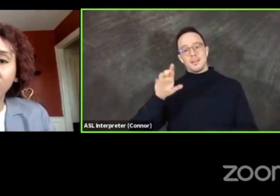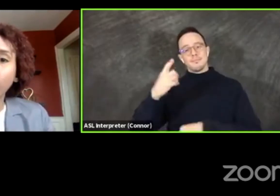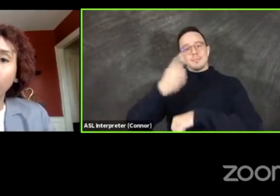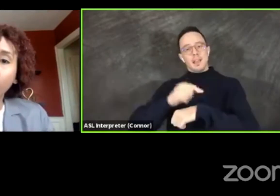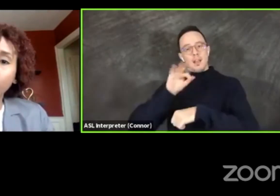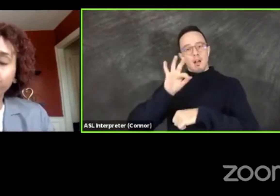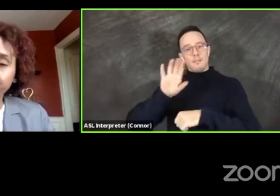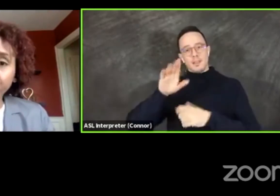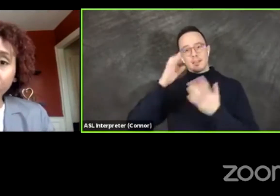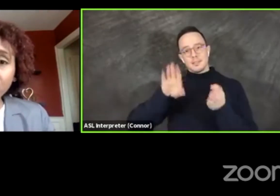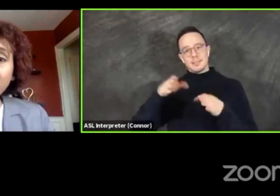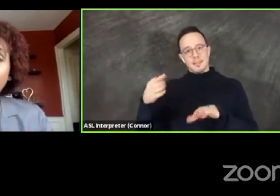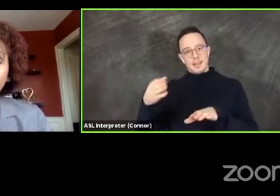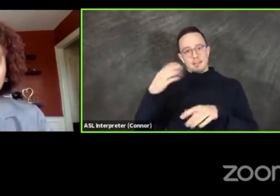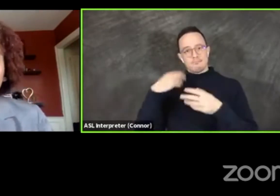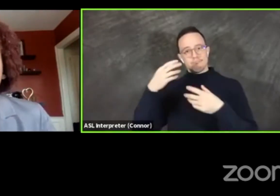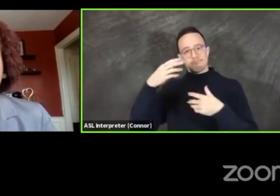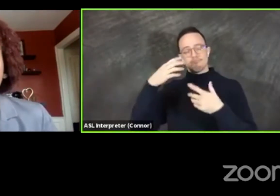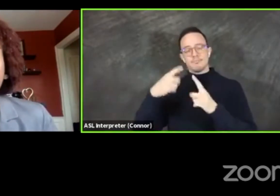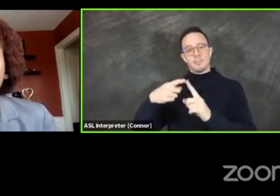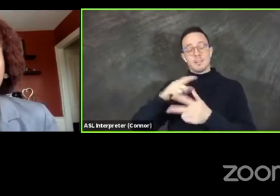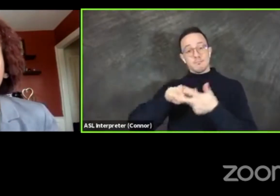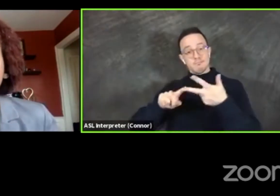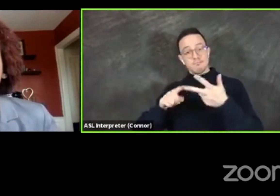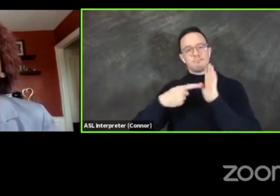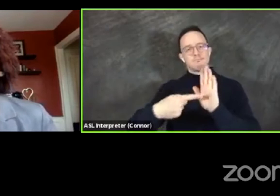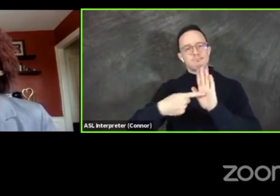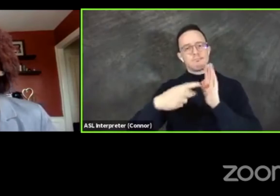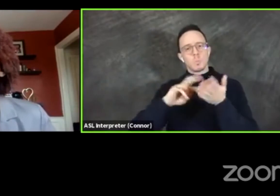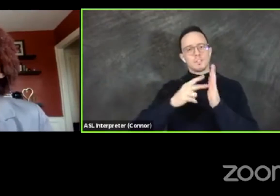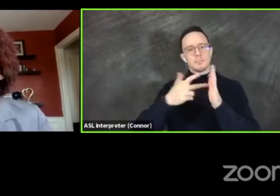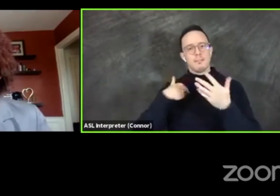OUT LOUD. LASTLY, AND PART OF OUR COMMITMENT